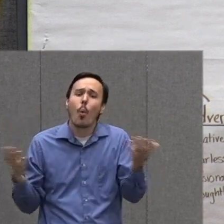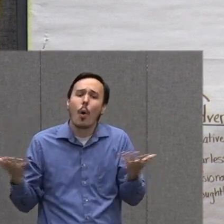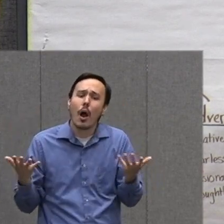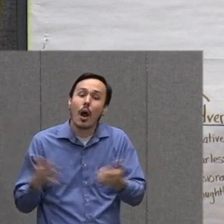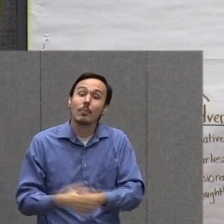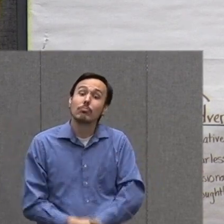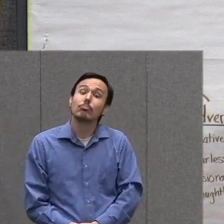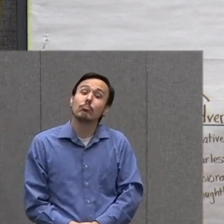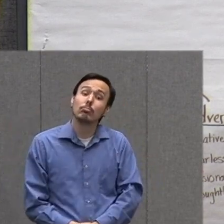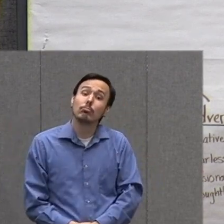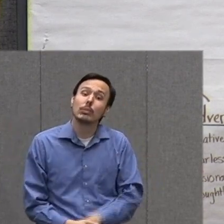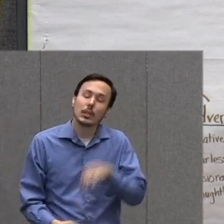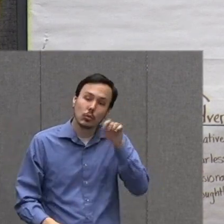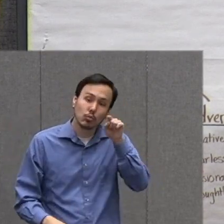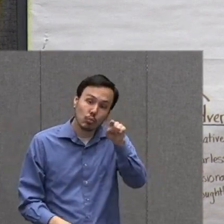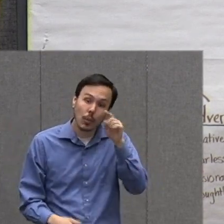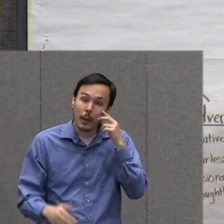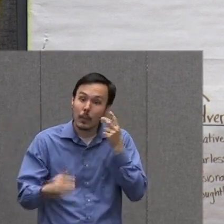What do you predict the word means?